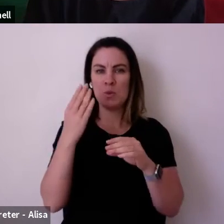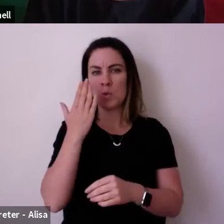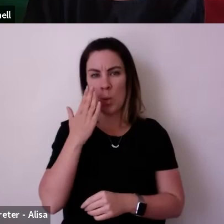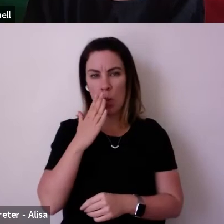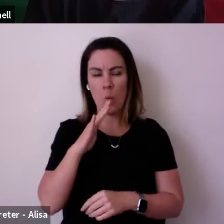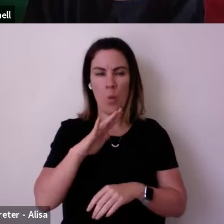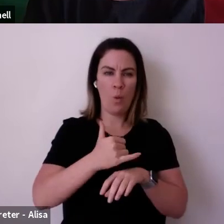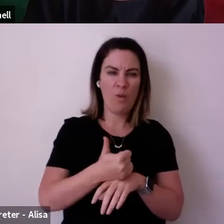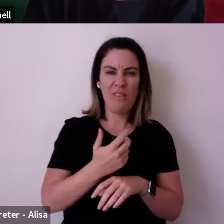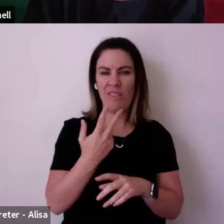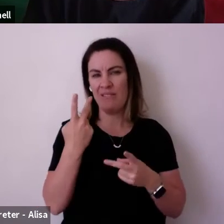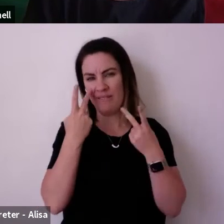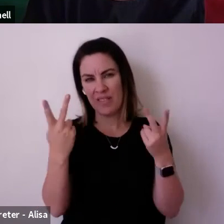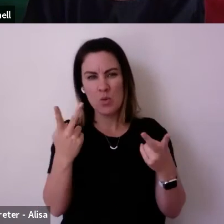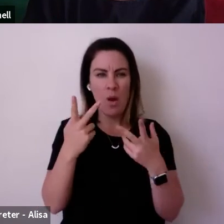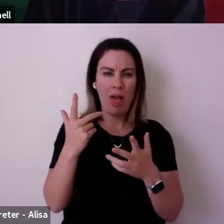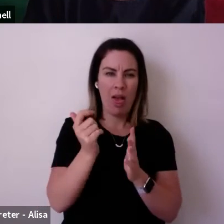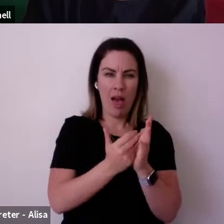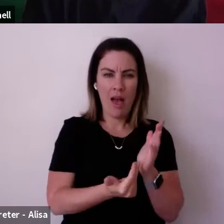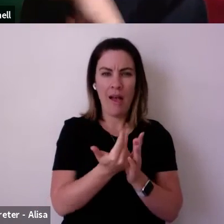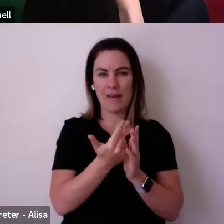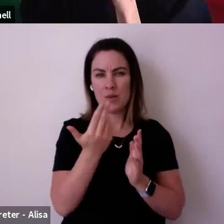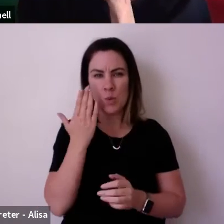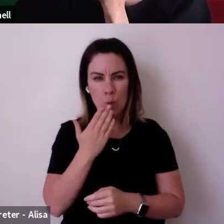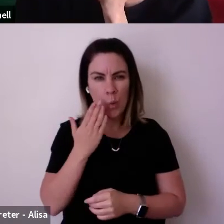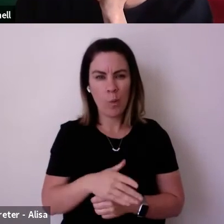themselves Reagan one of the other